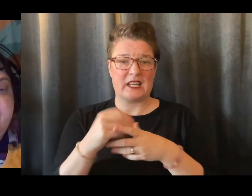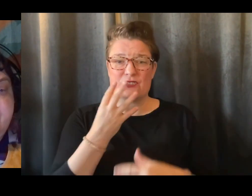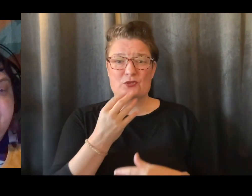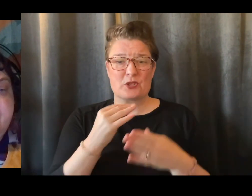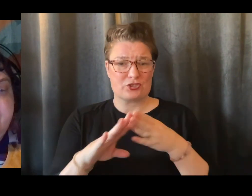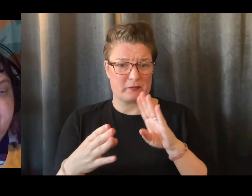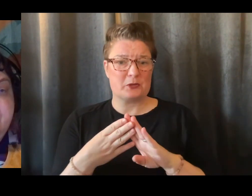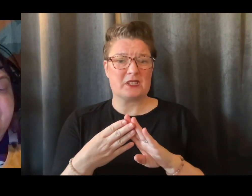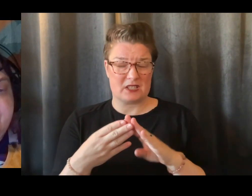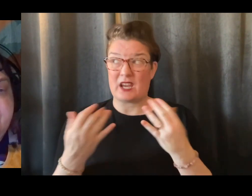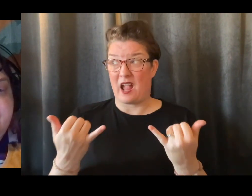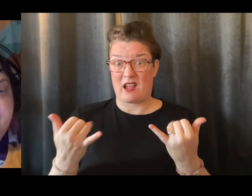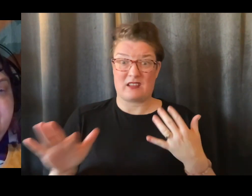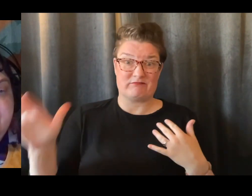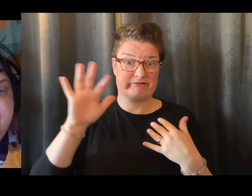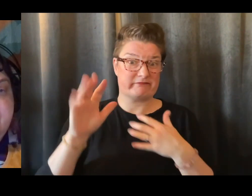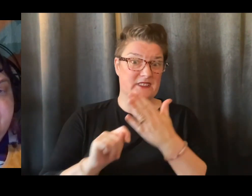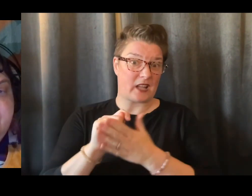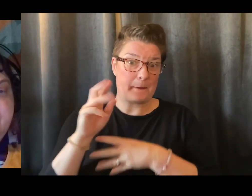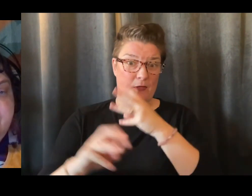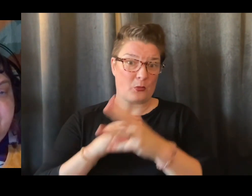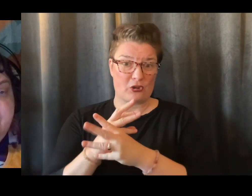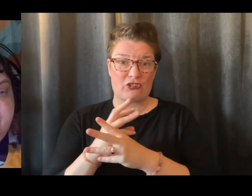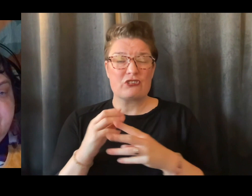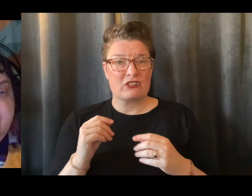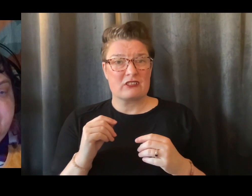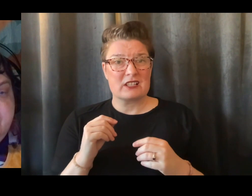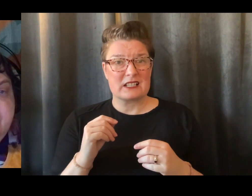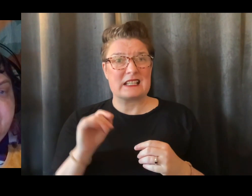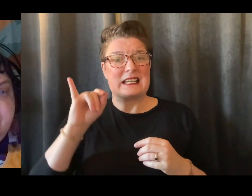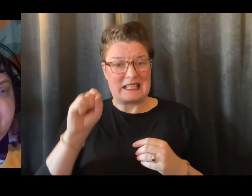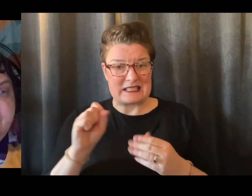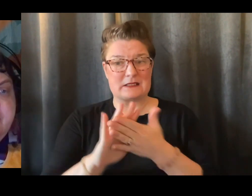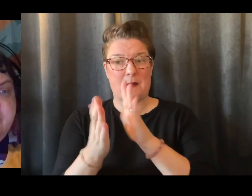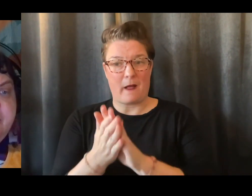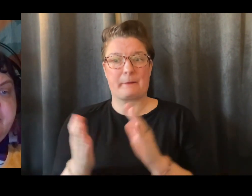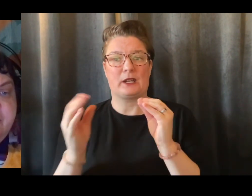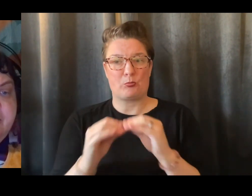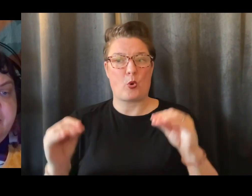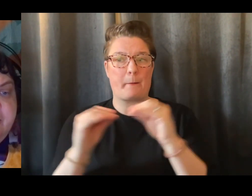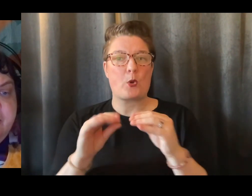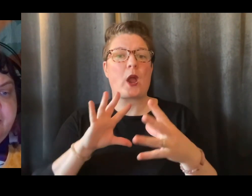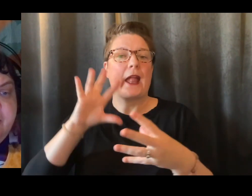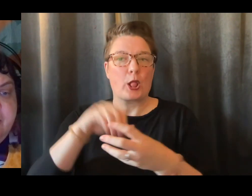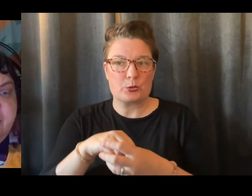there is becoming more and more inclusion and visibility for Jews of color,